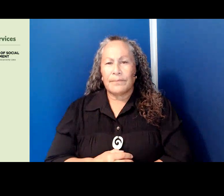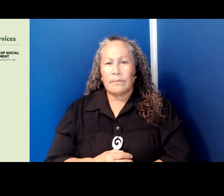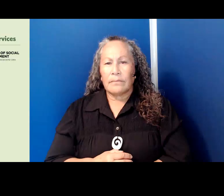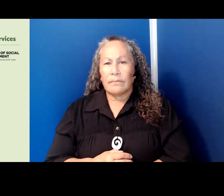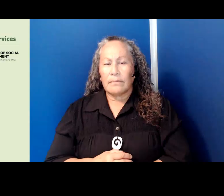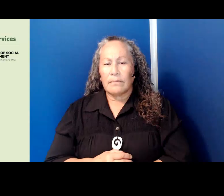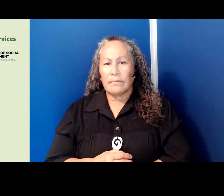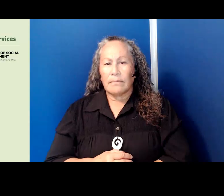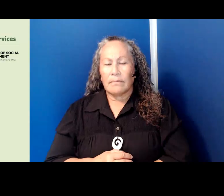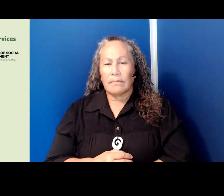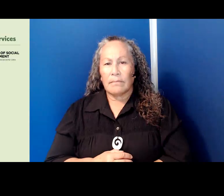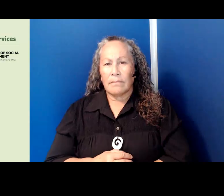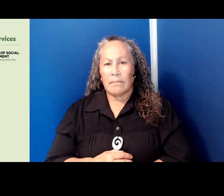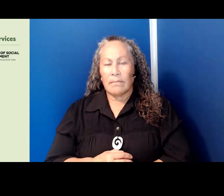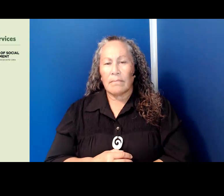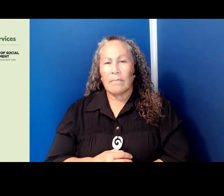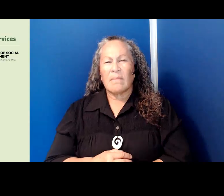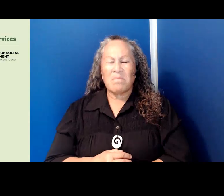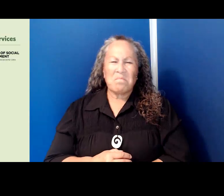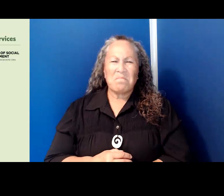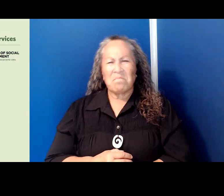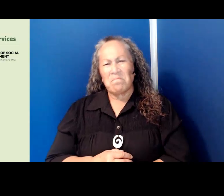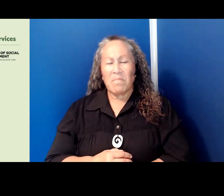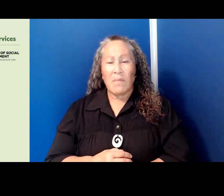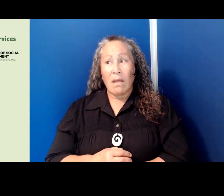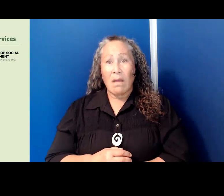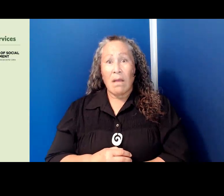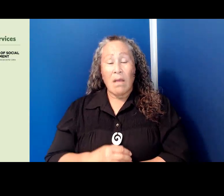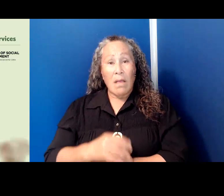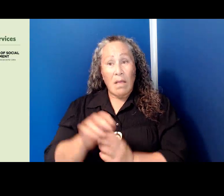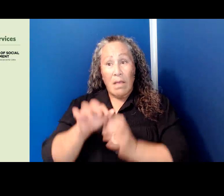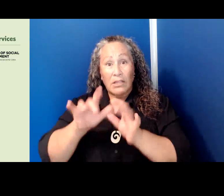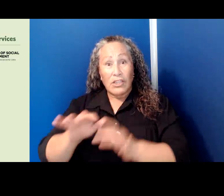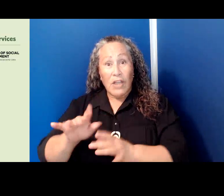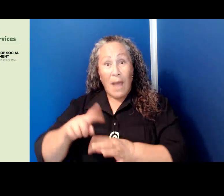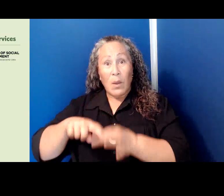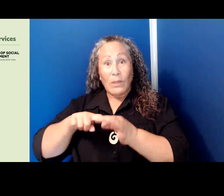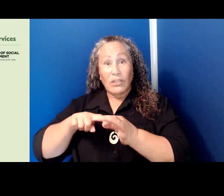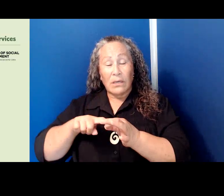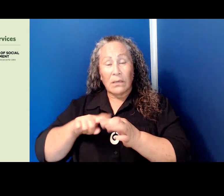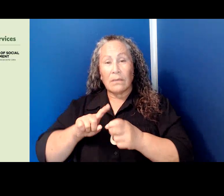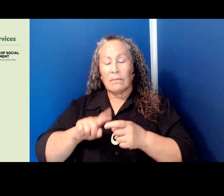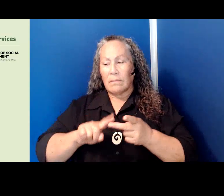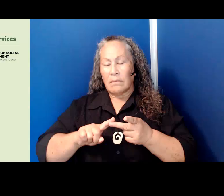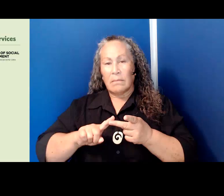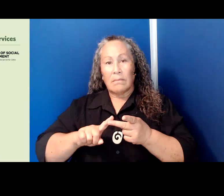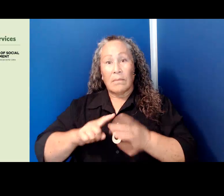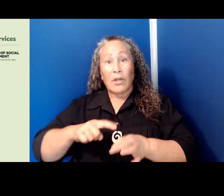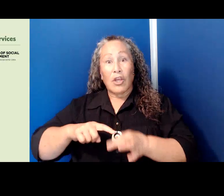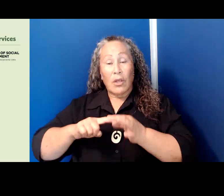we will change between written questions and questions from the Q&A function. But